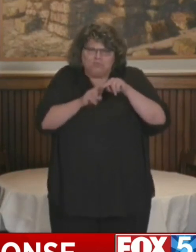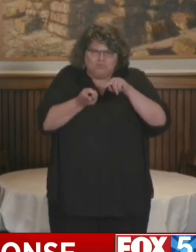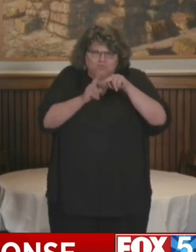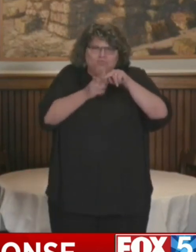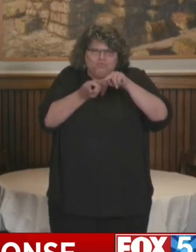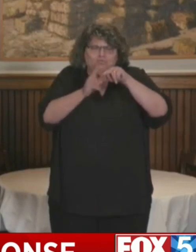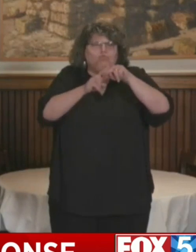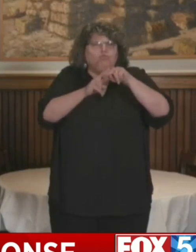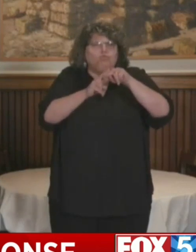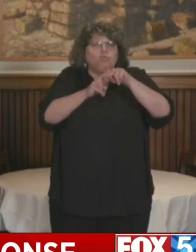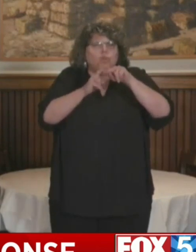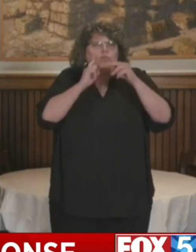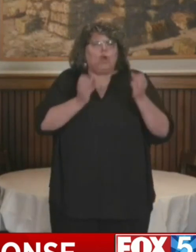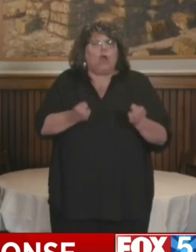ENTERING INTO THAT TRAINING.